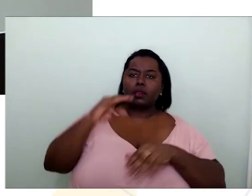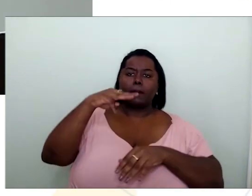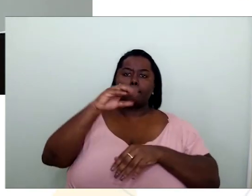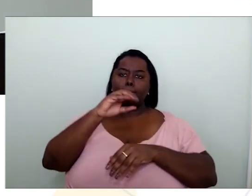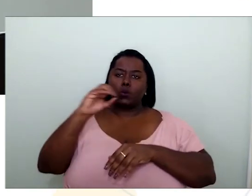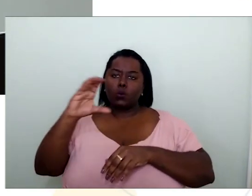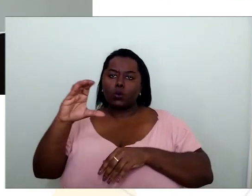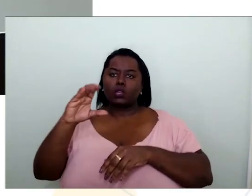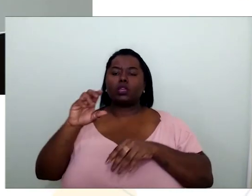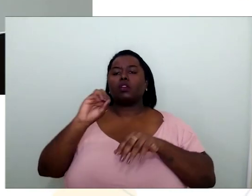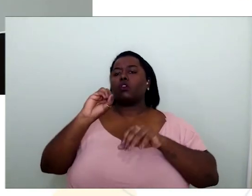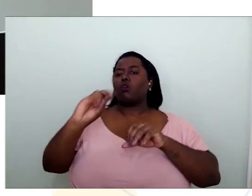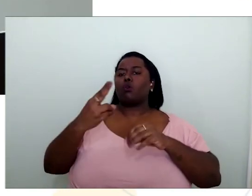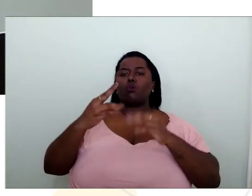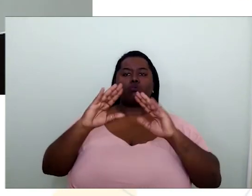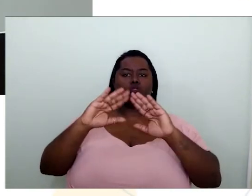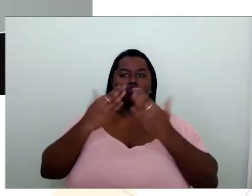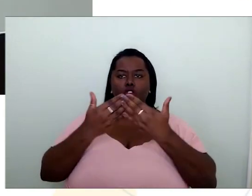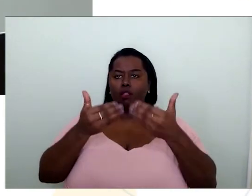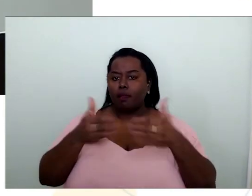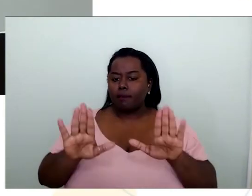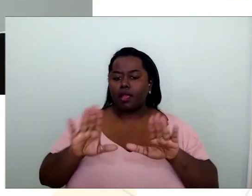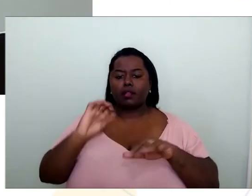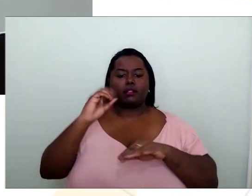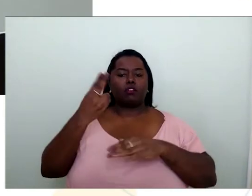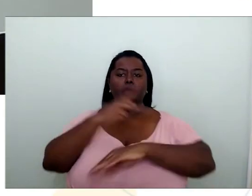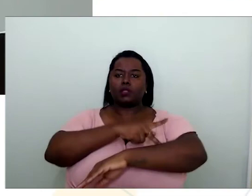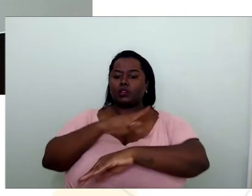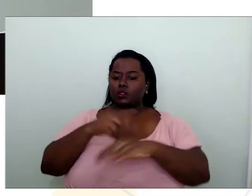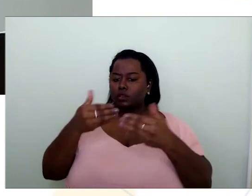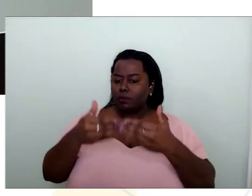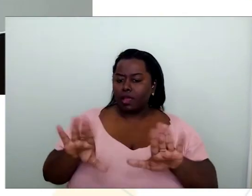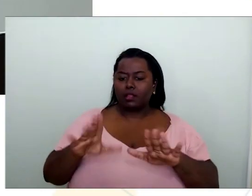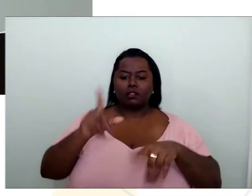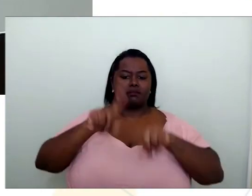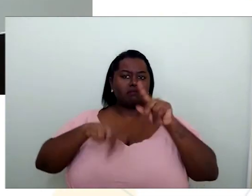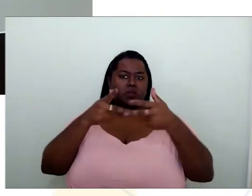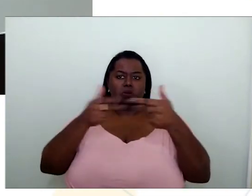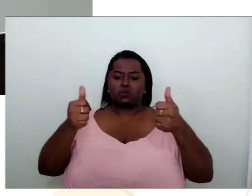resources open scholarship open pedagogy sometimes they talk about a willing to